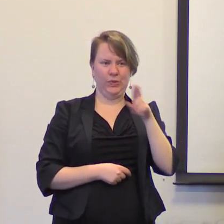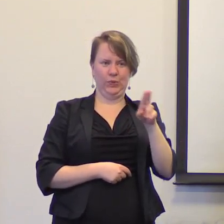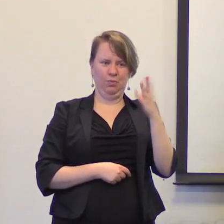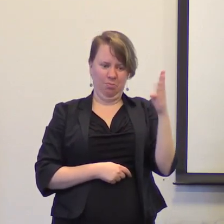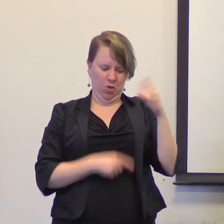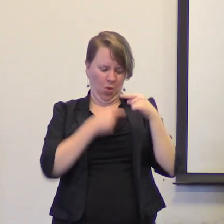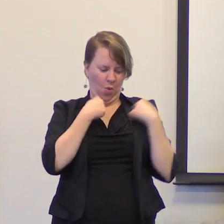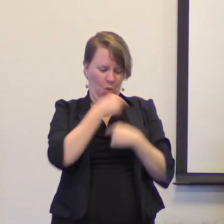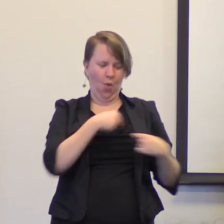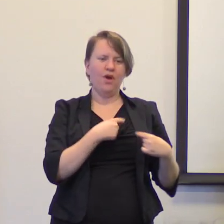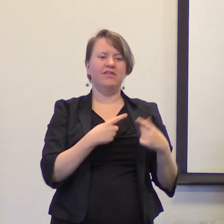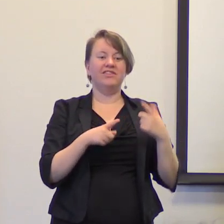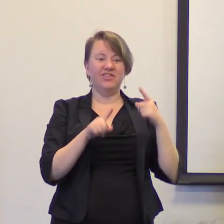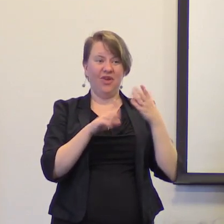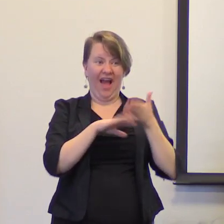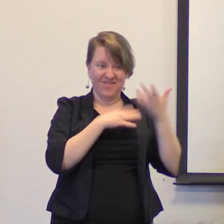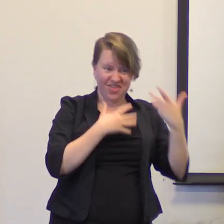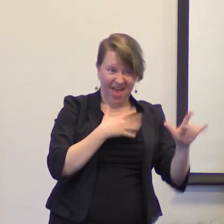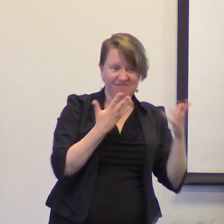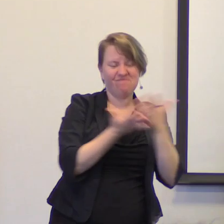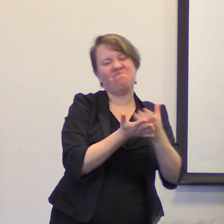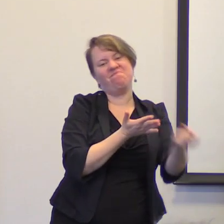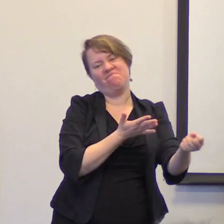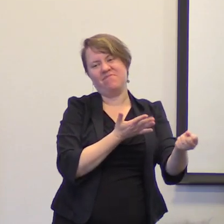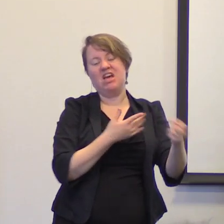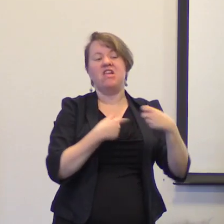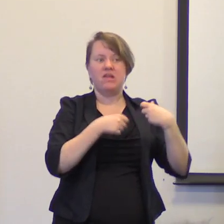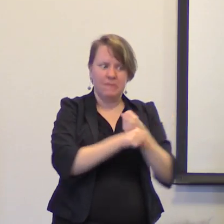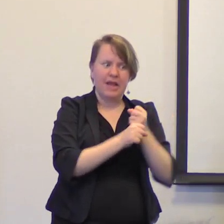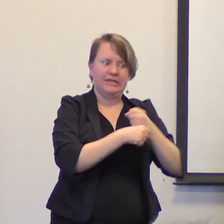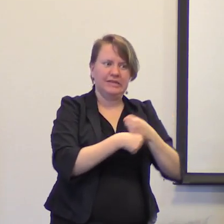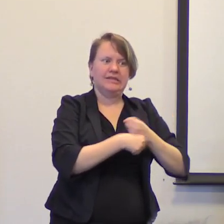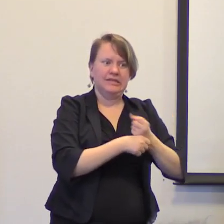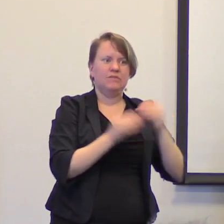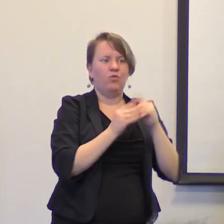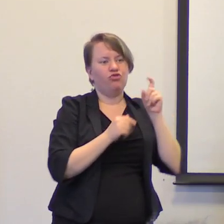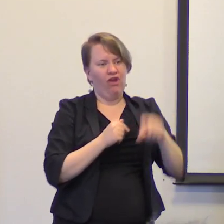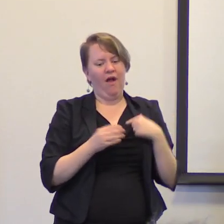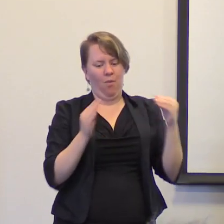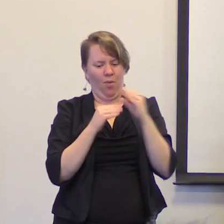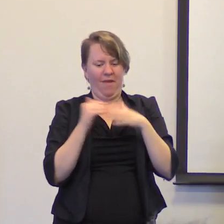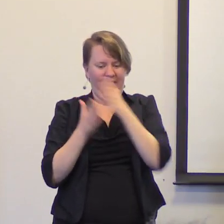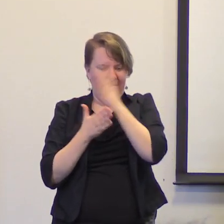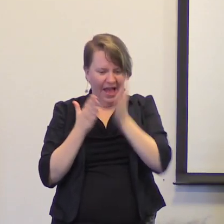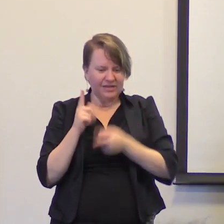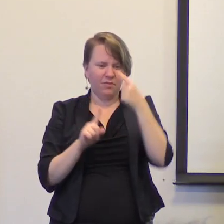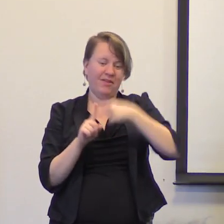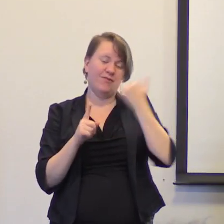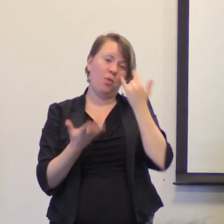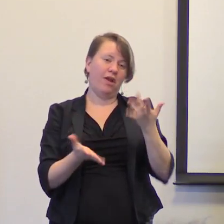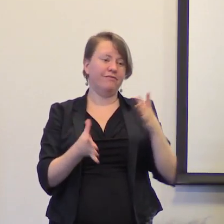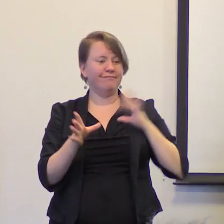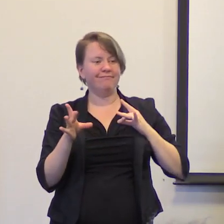After that, we ran out of blue ribbons. They're making some more. We should have more of those by the end of the month, if you want to have a blue ribbon-wearing party.